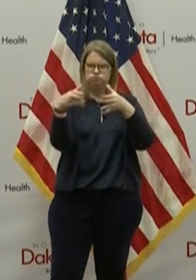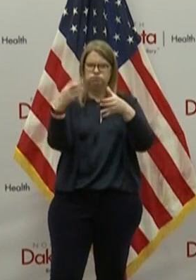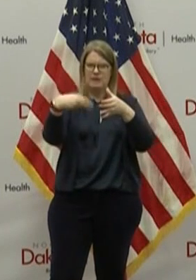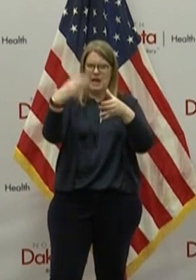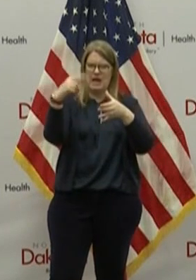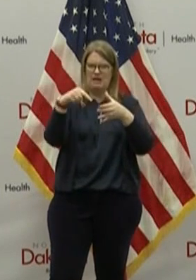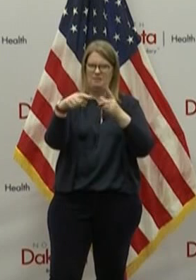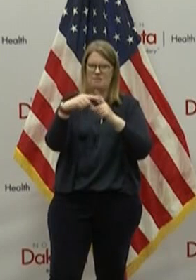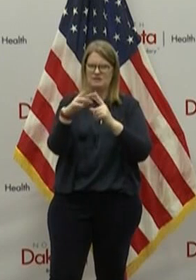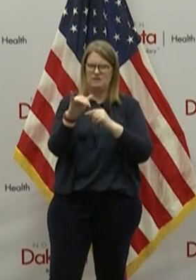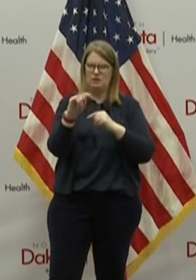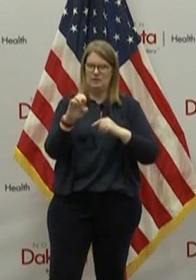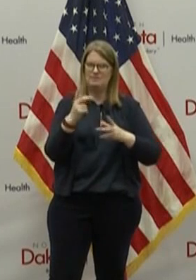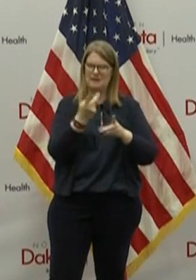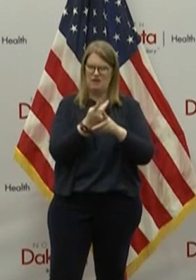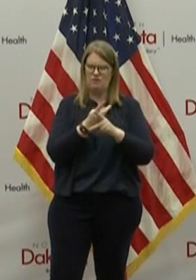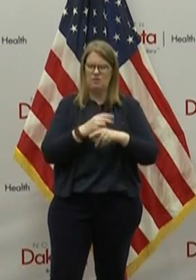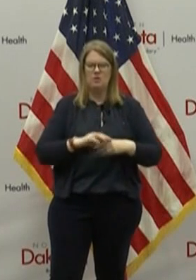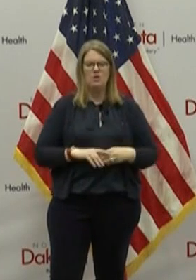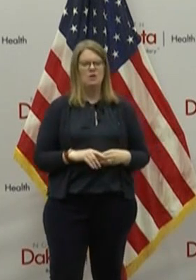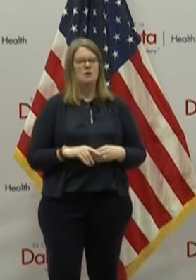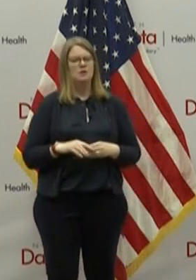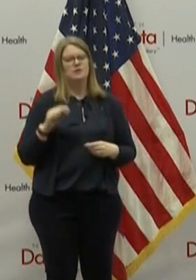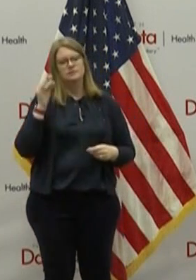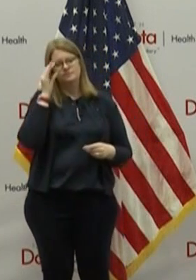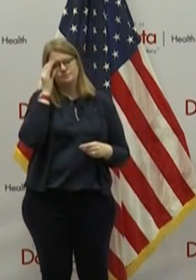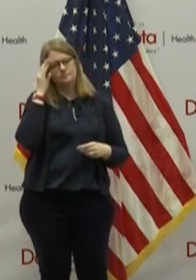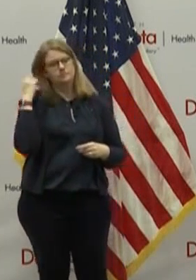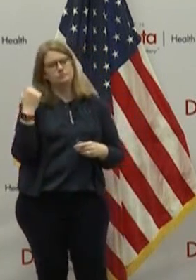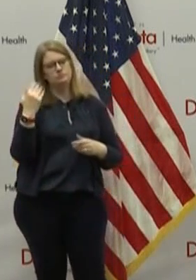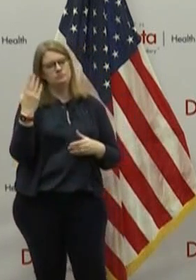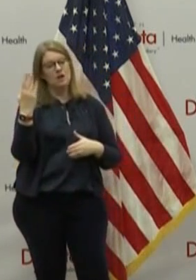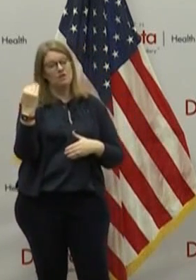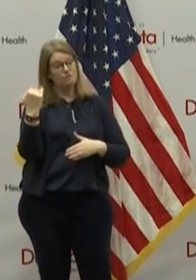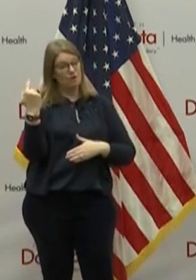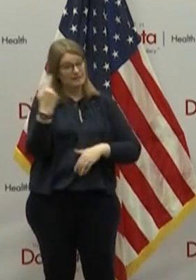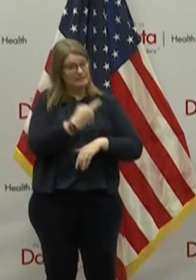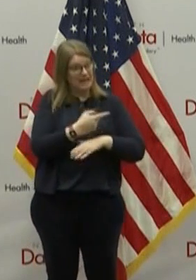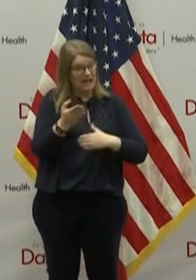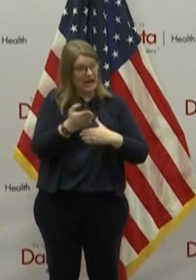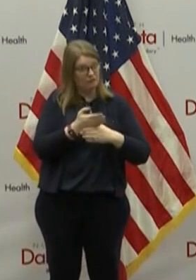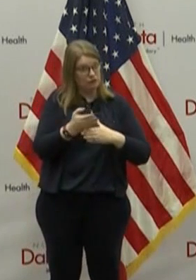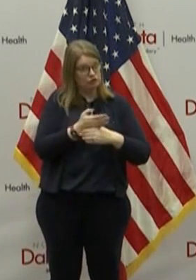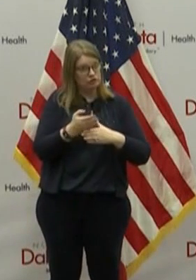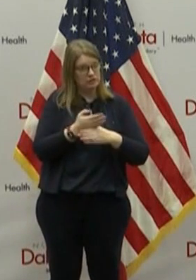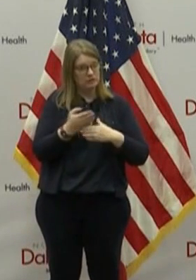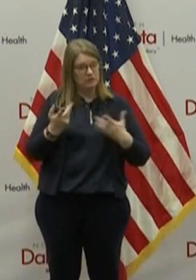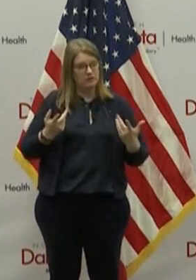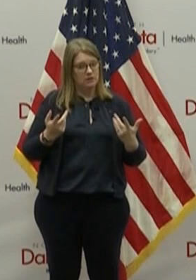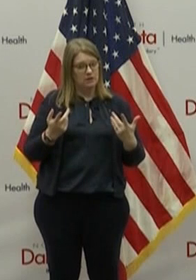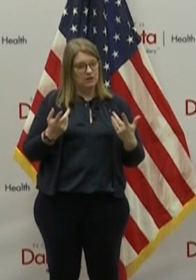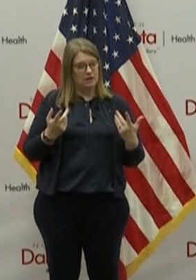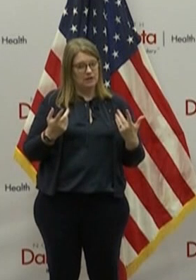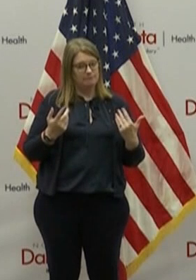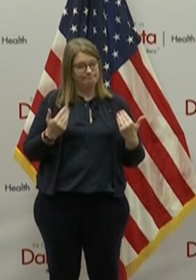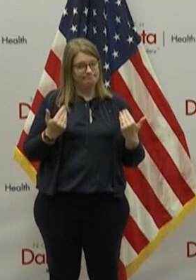MIGHT BE CONSIDERING TRAVELING. RATES OF INFECTION VERY HIGH AND NEIGHBORING STATES.